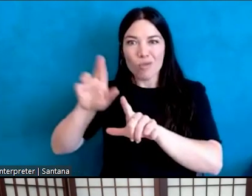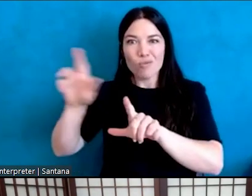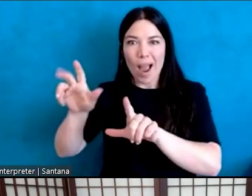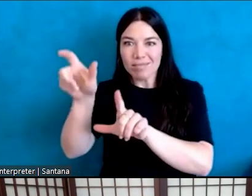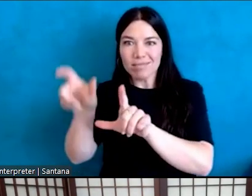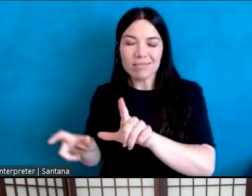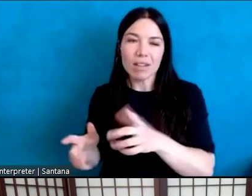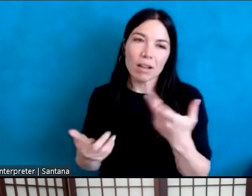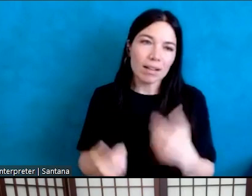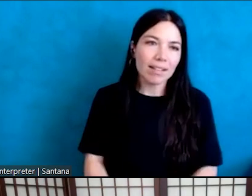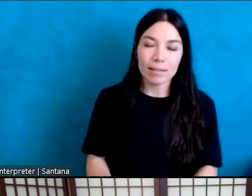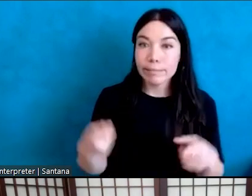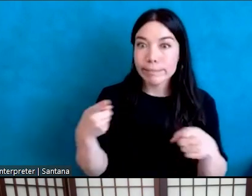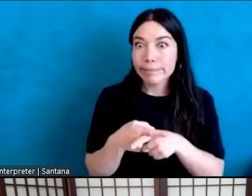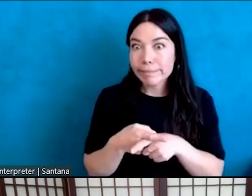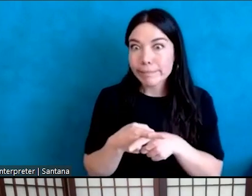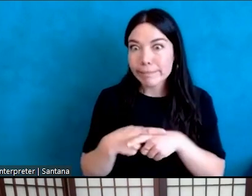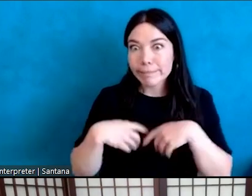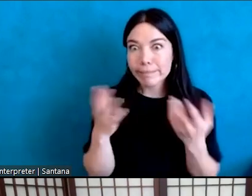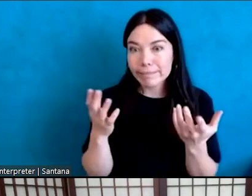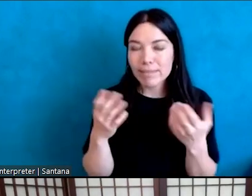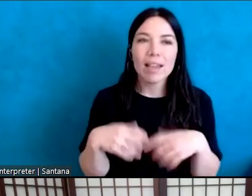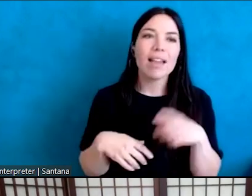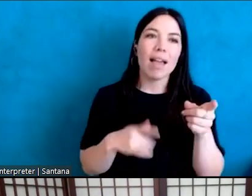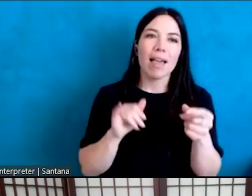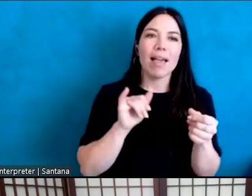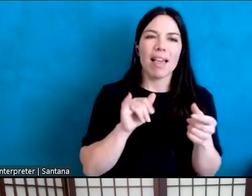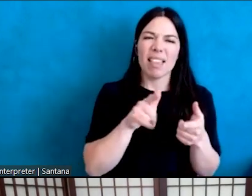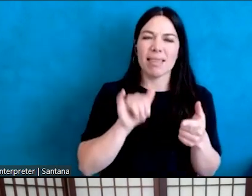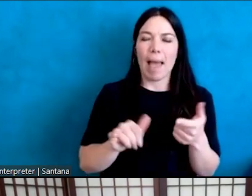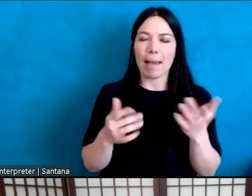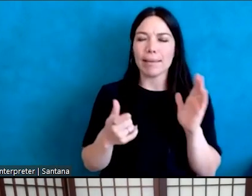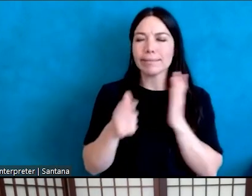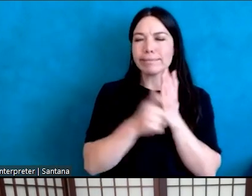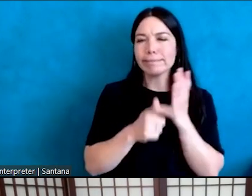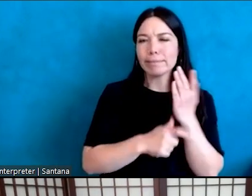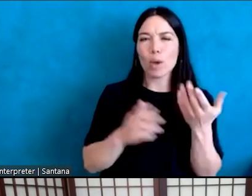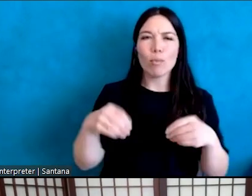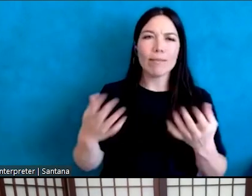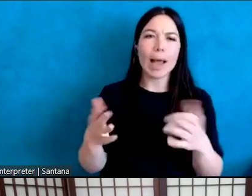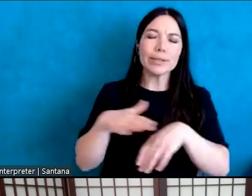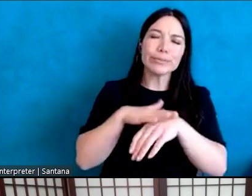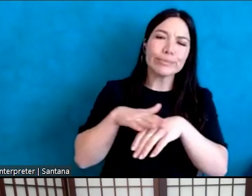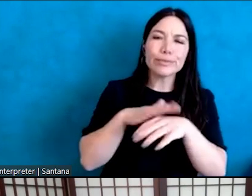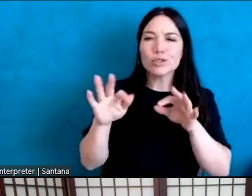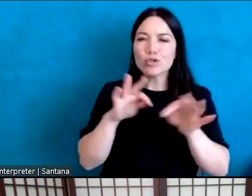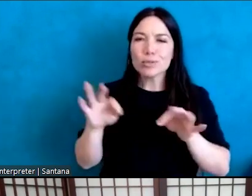just a catalog that gives basic descriptions of languages that are known within the context of Western science, at the time,